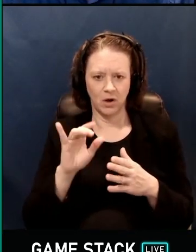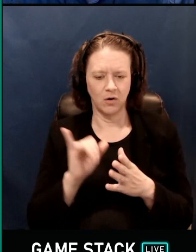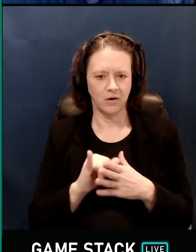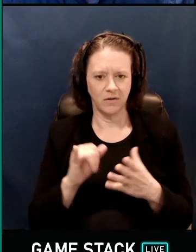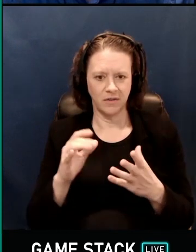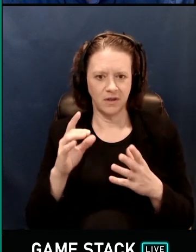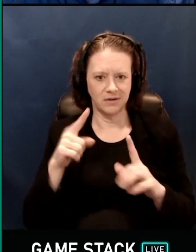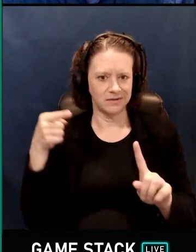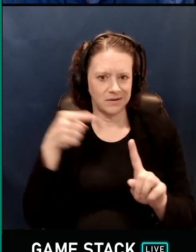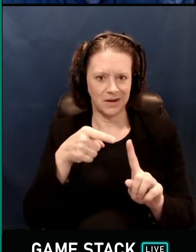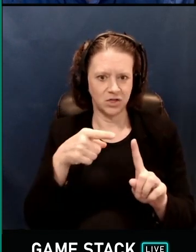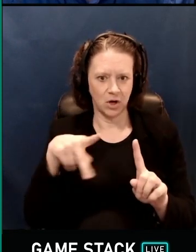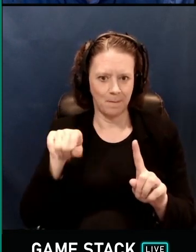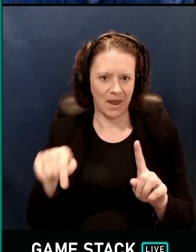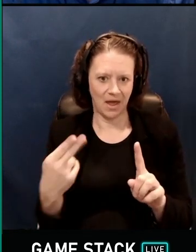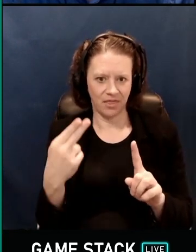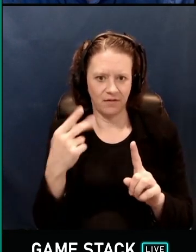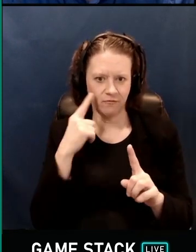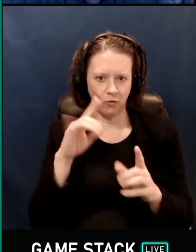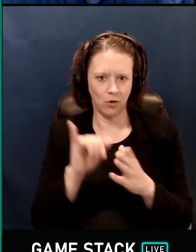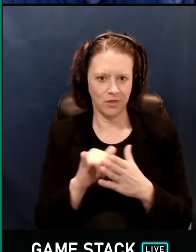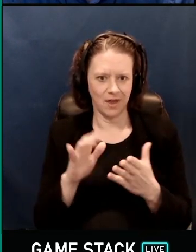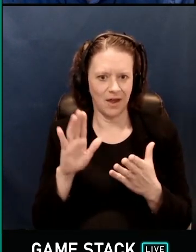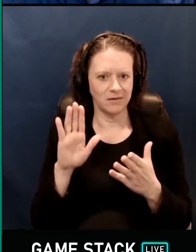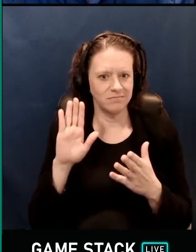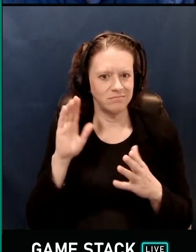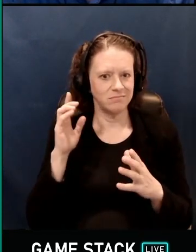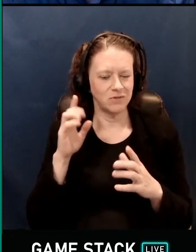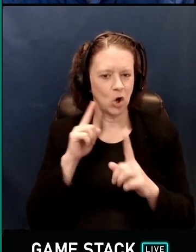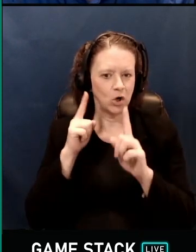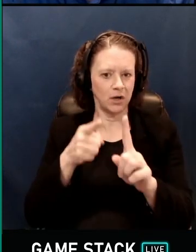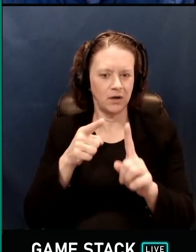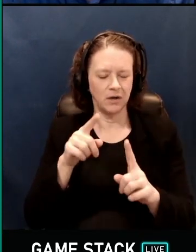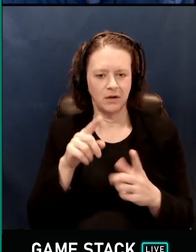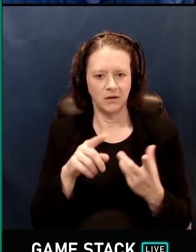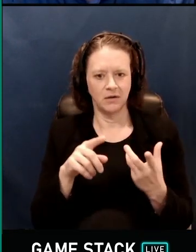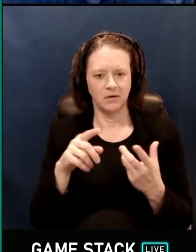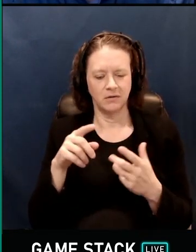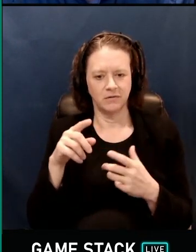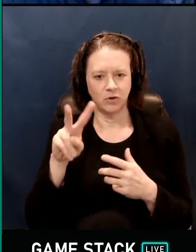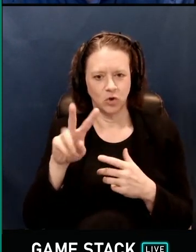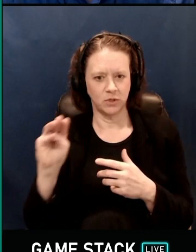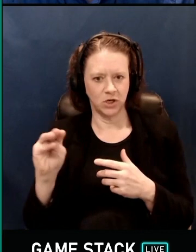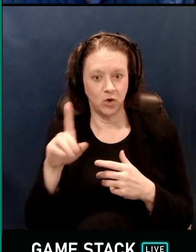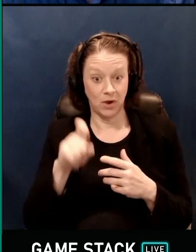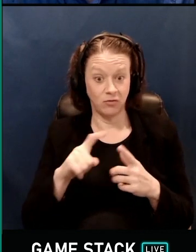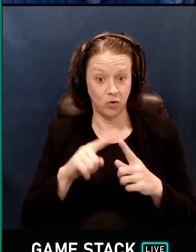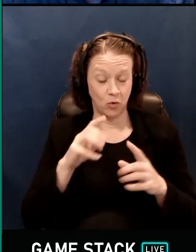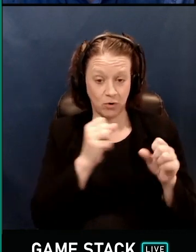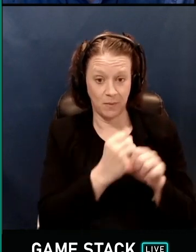You have to prepare these URIs by yourself to inject files into the virtual machine.